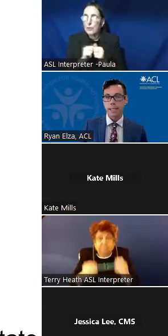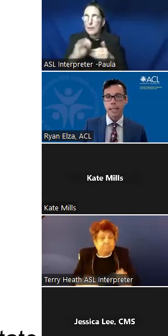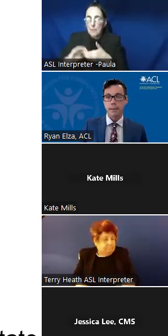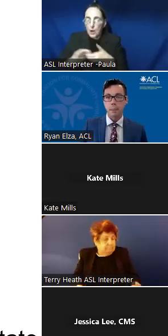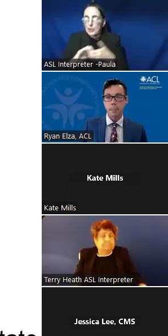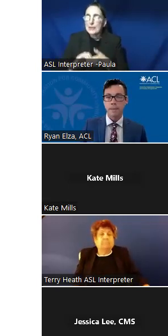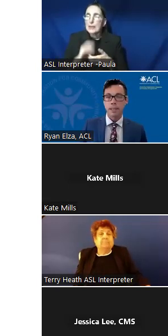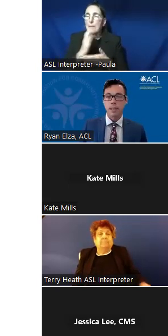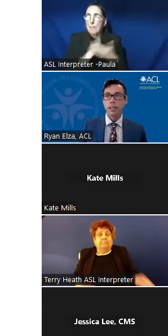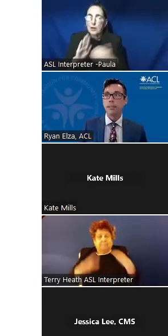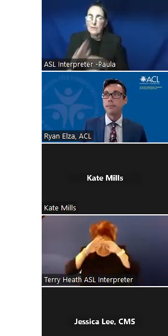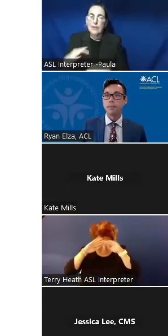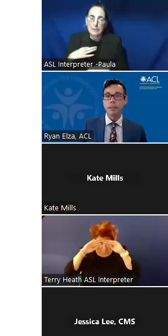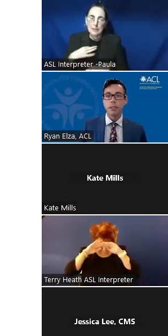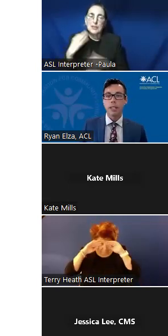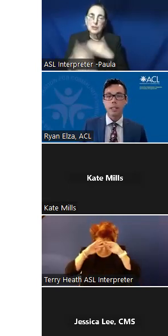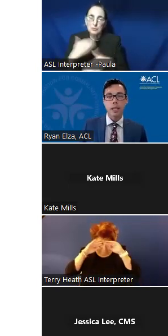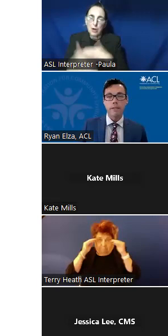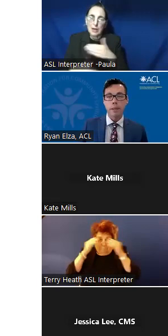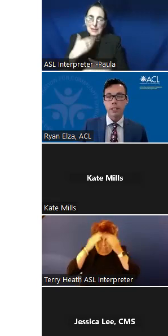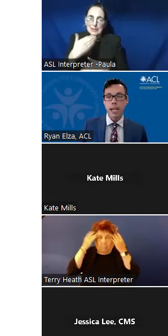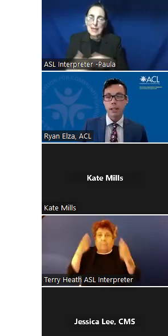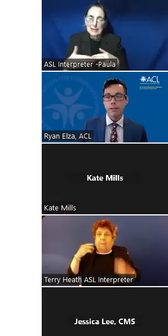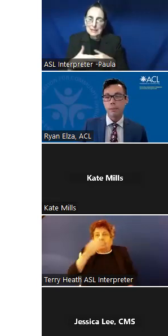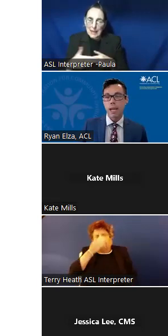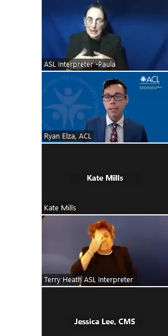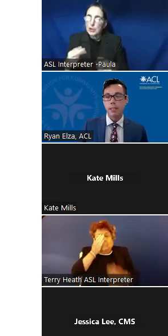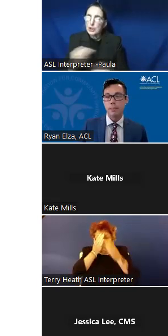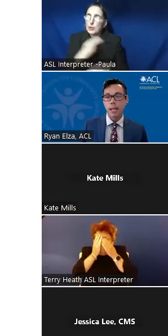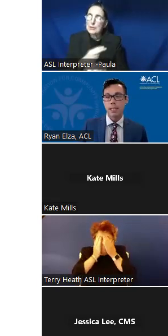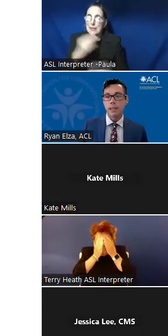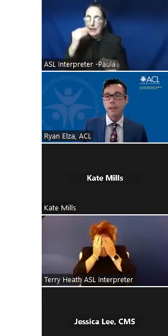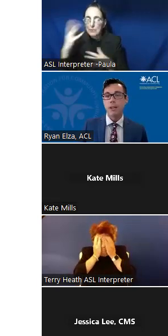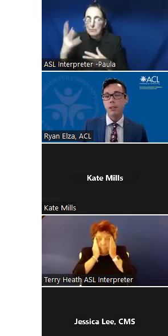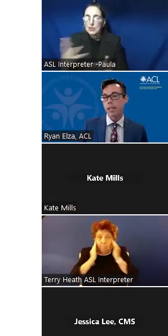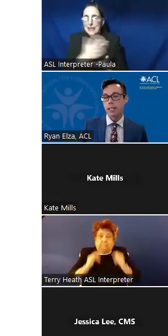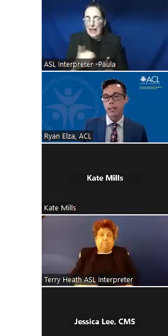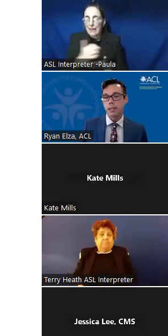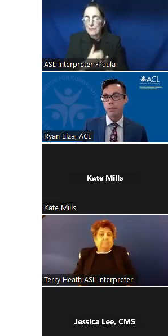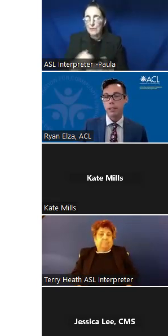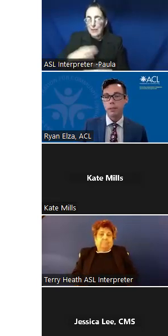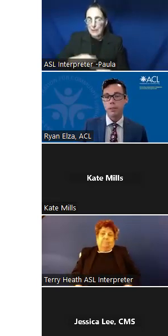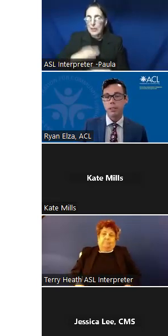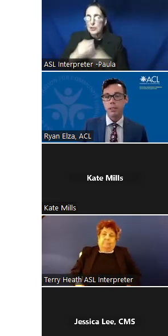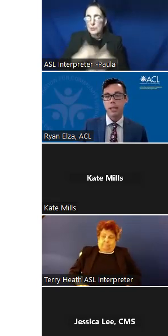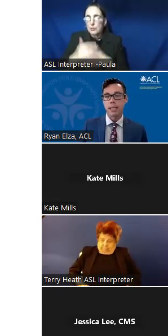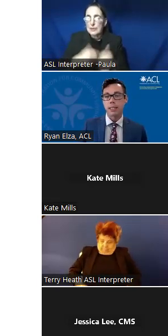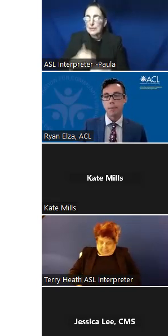Next slide. Using information gathered from the application process, the following criteria will be used to select